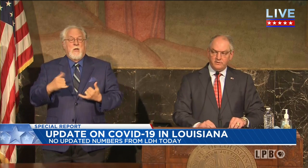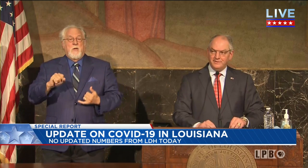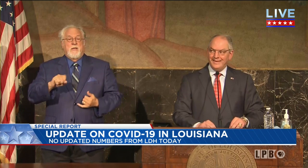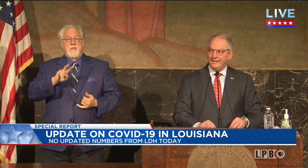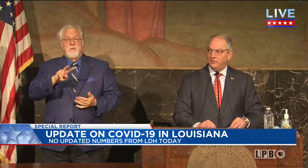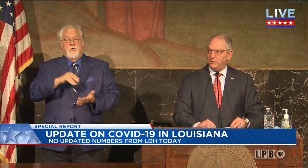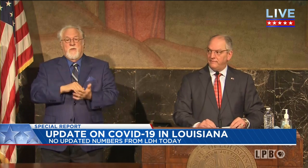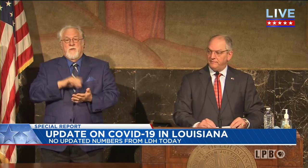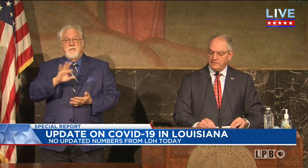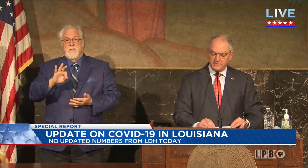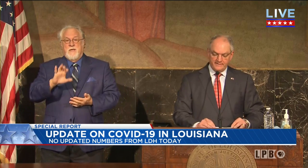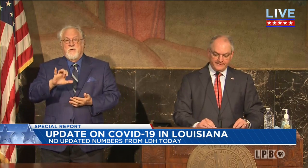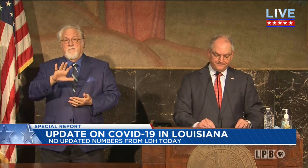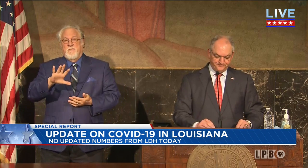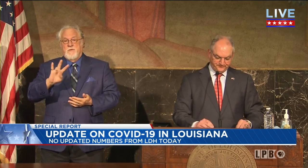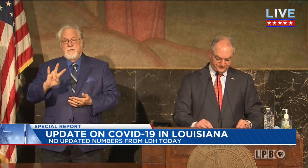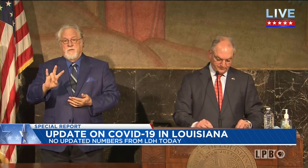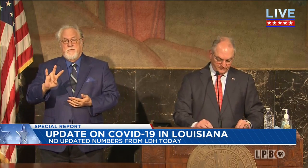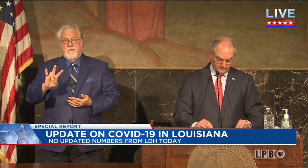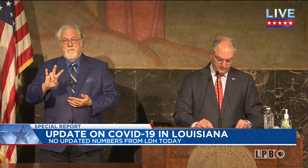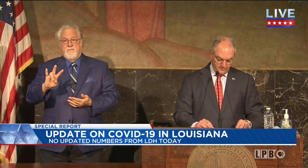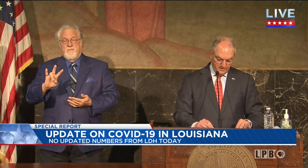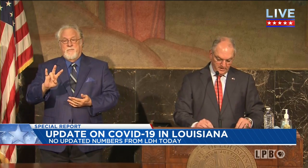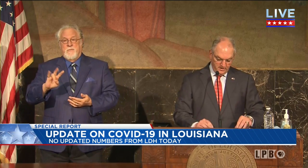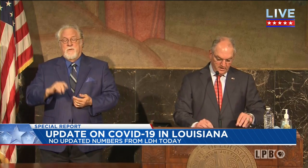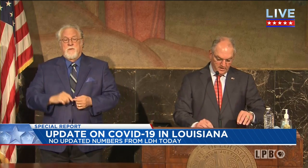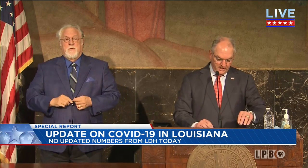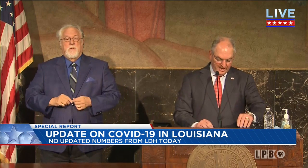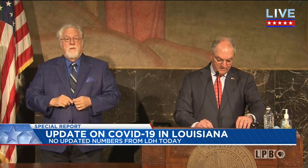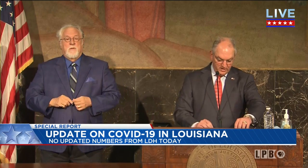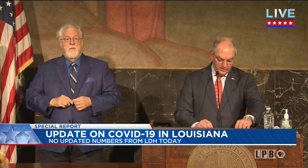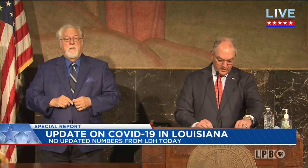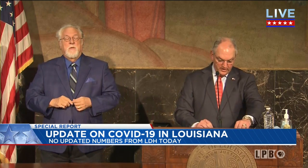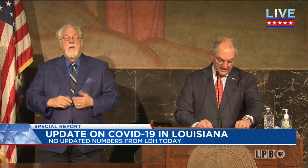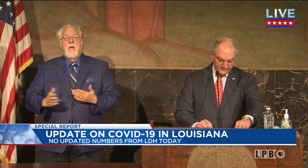EVERYONE. WE'RE REPORTING 7 NEW DEATHS AND